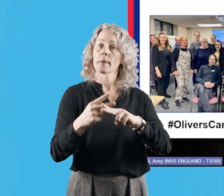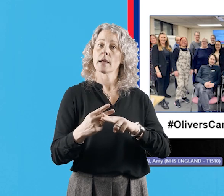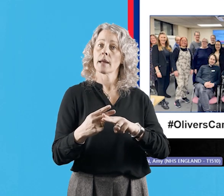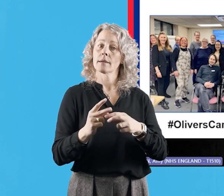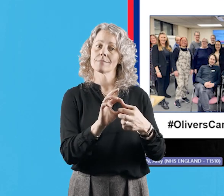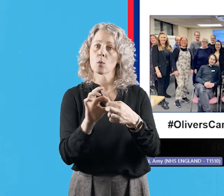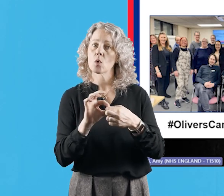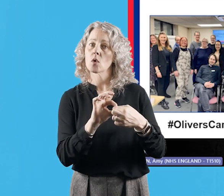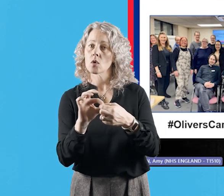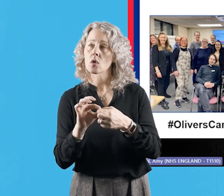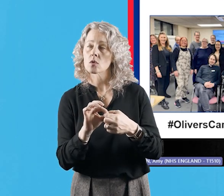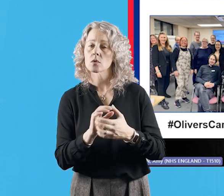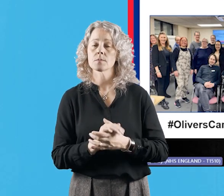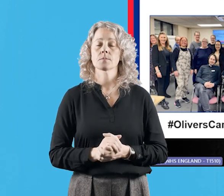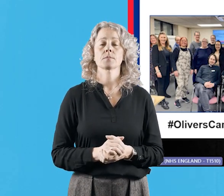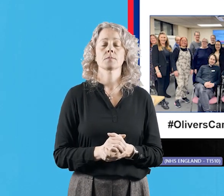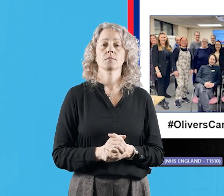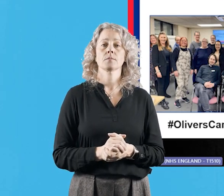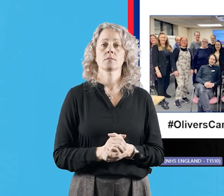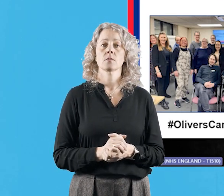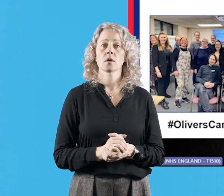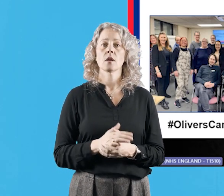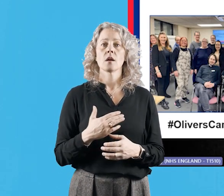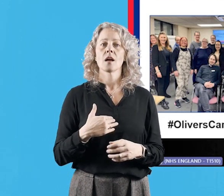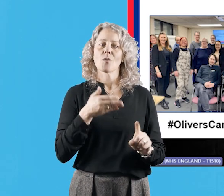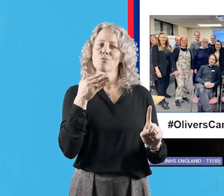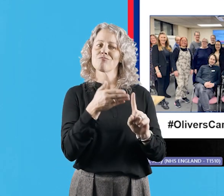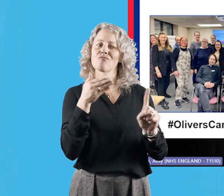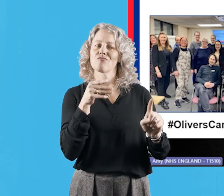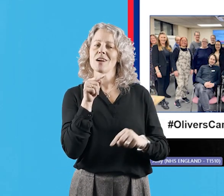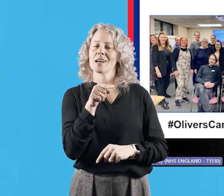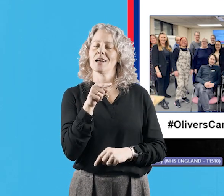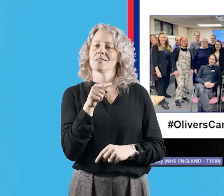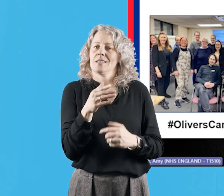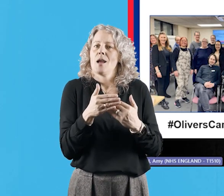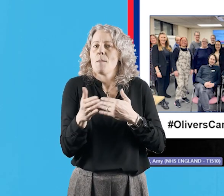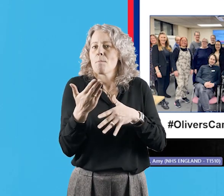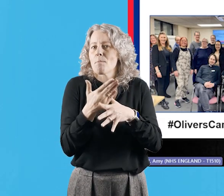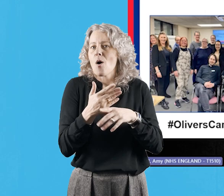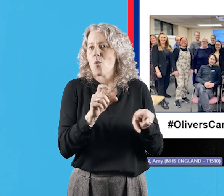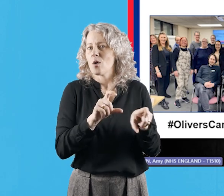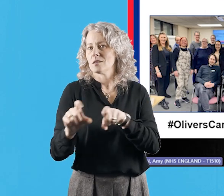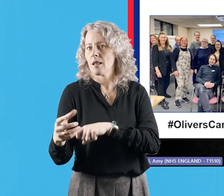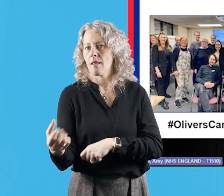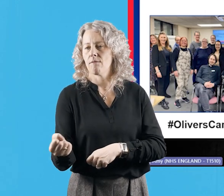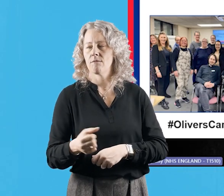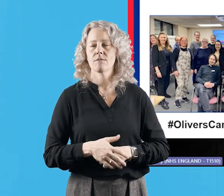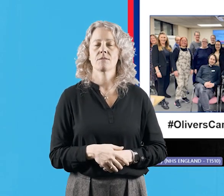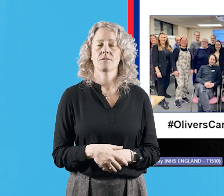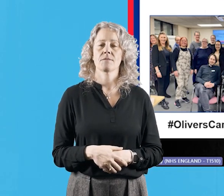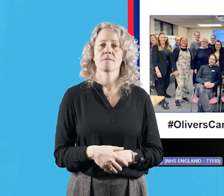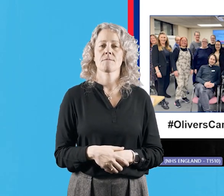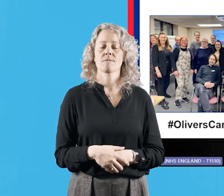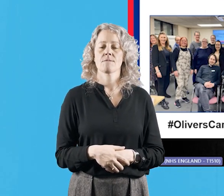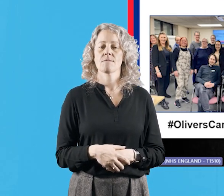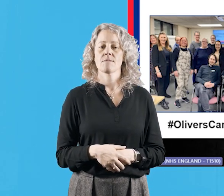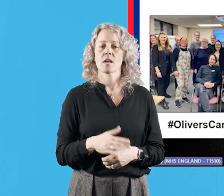networks etcetera. But we recognise we have a little bit of a way to go on some of those areas, especially some of the